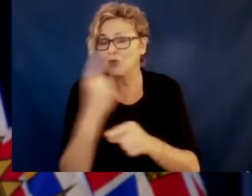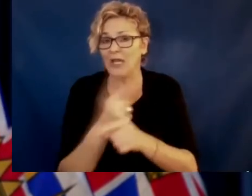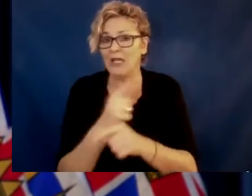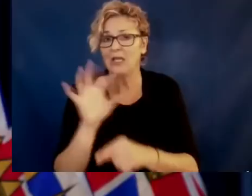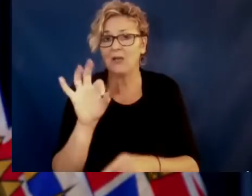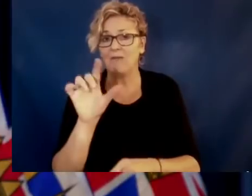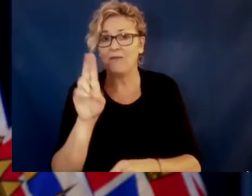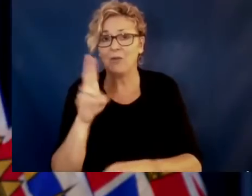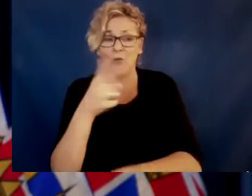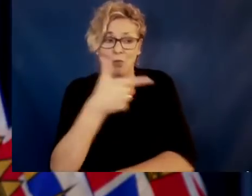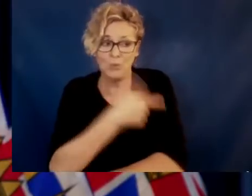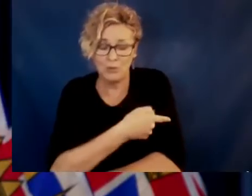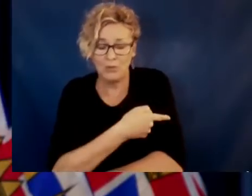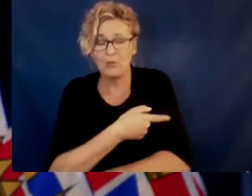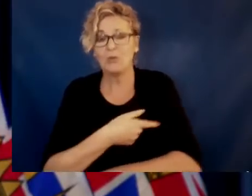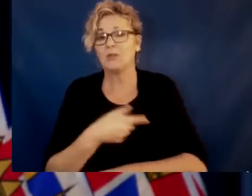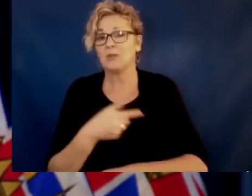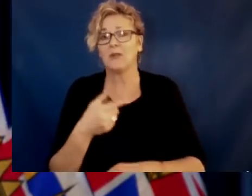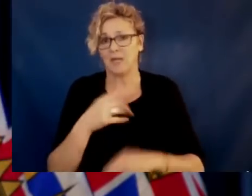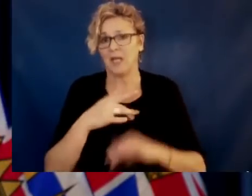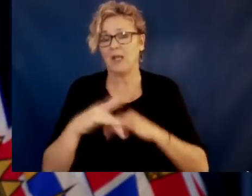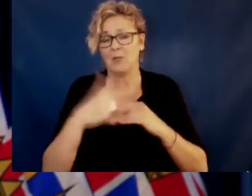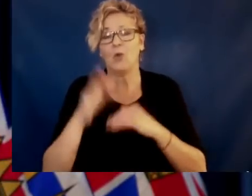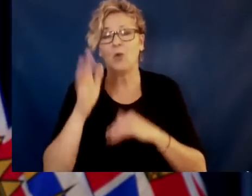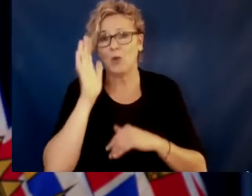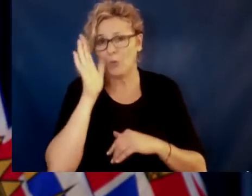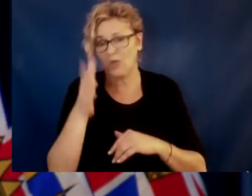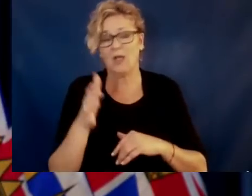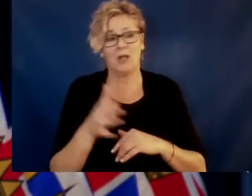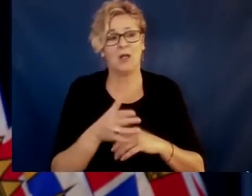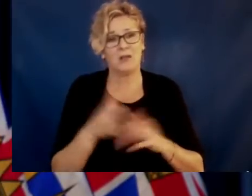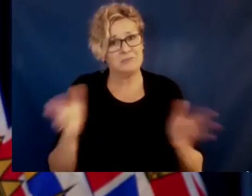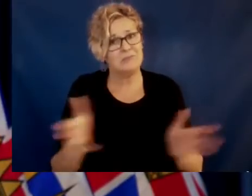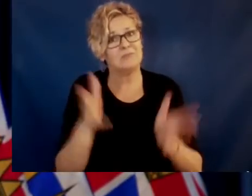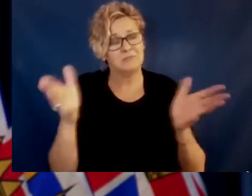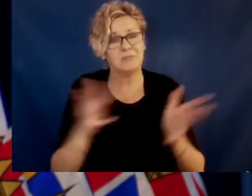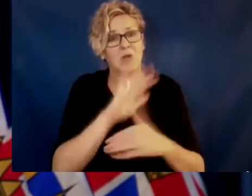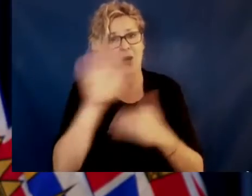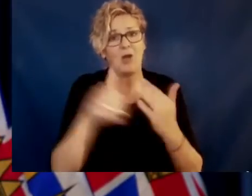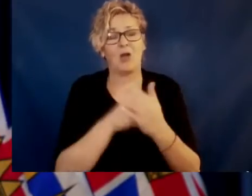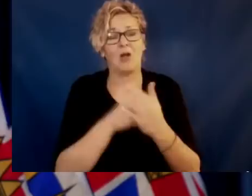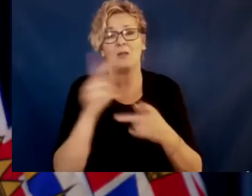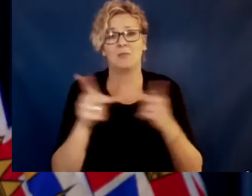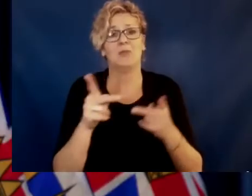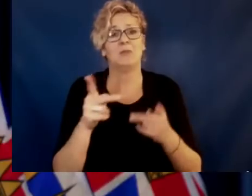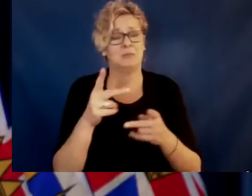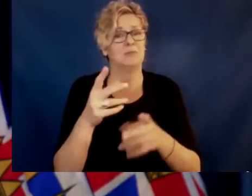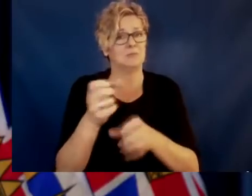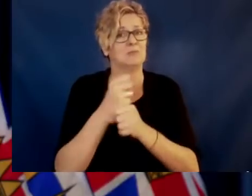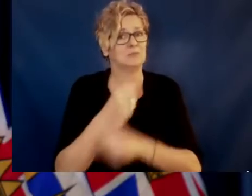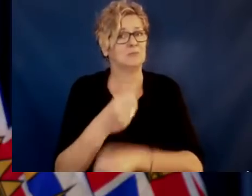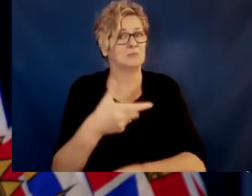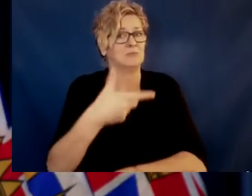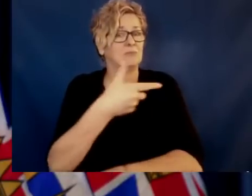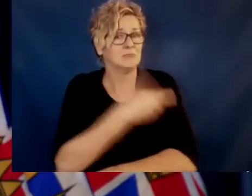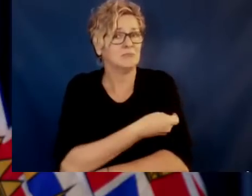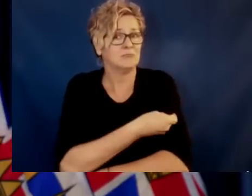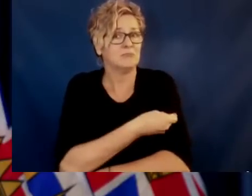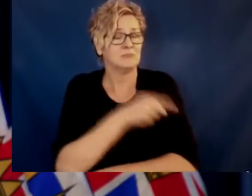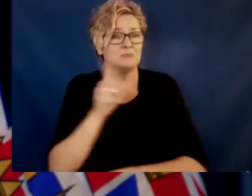this month I notice about 60 per cent are in Fraser Health, which I guess fits the fact they're the most populist health authority.